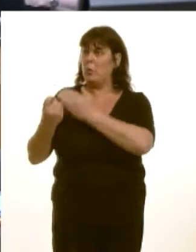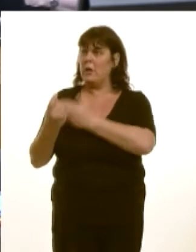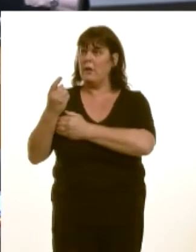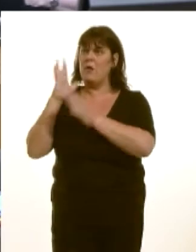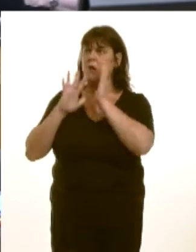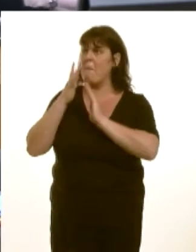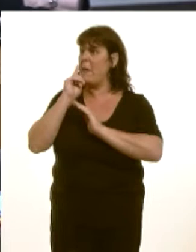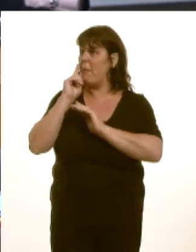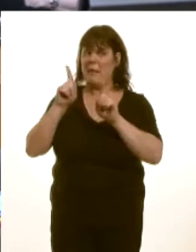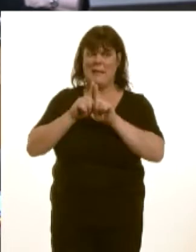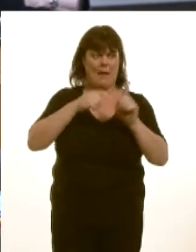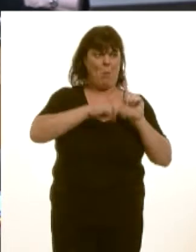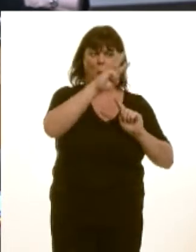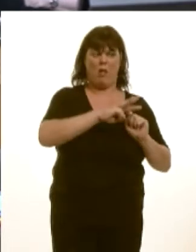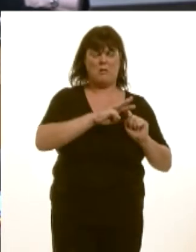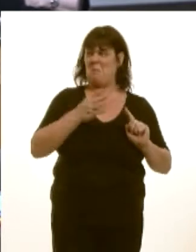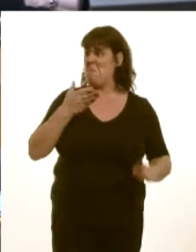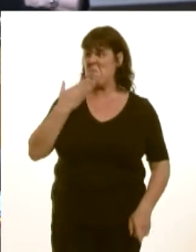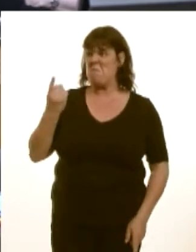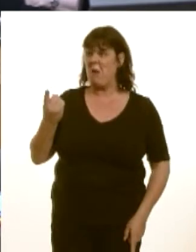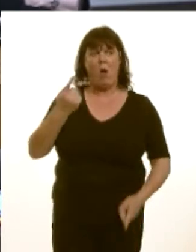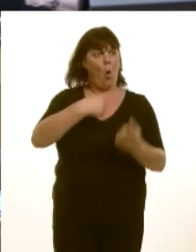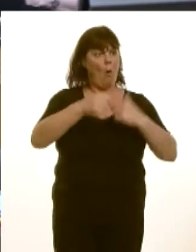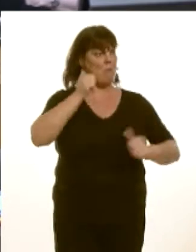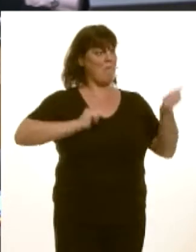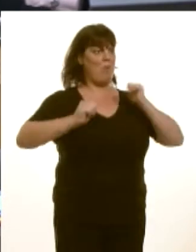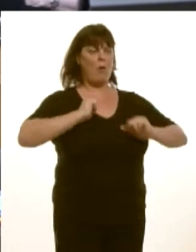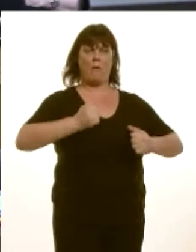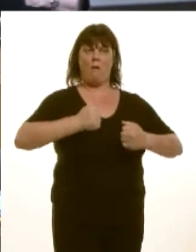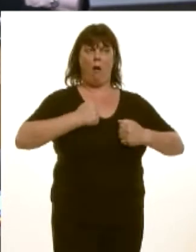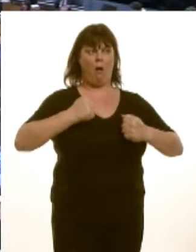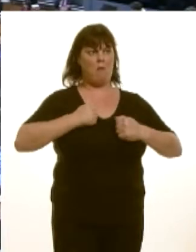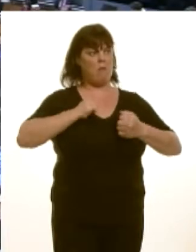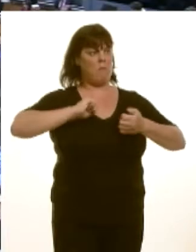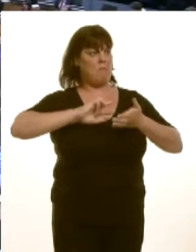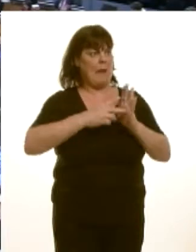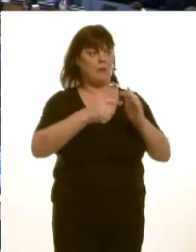It is a scheme that we are very proud of and that the people of Wales are very proud of.